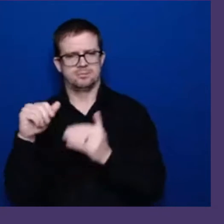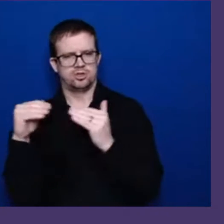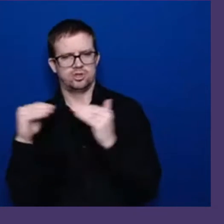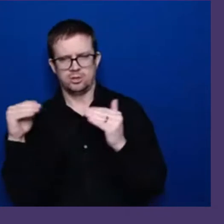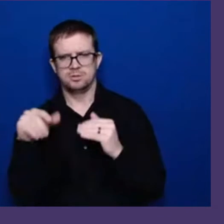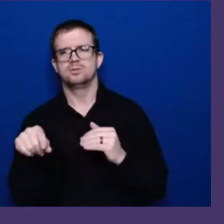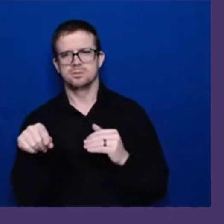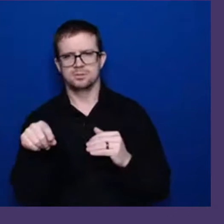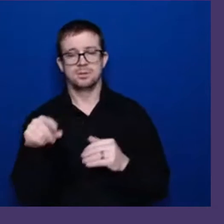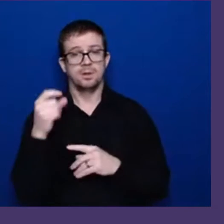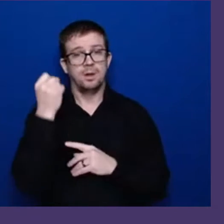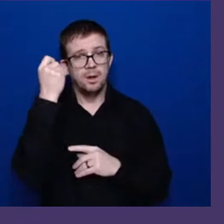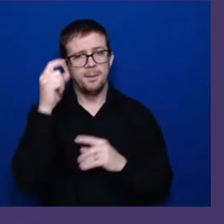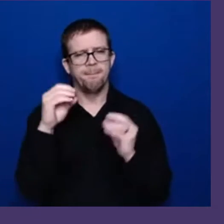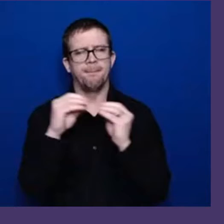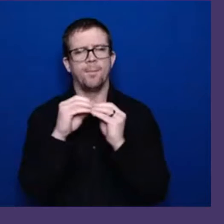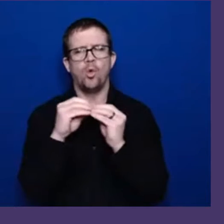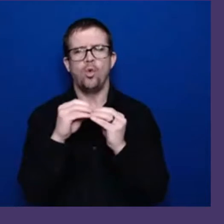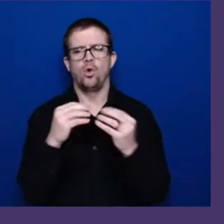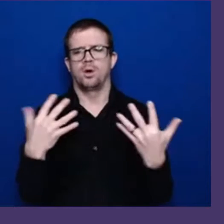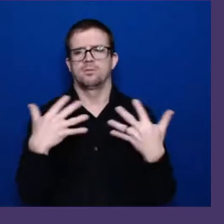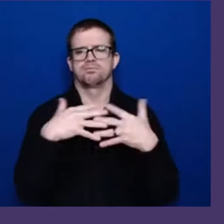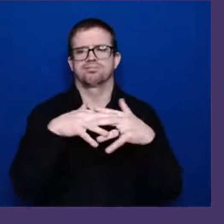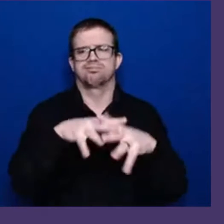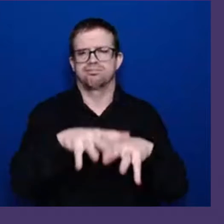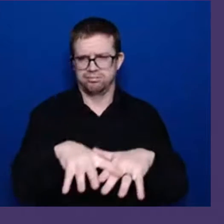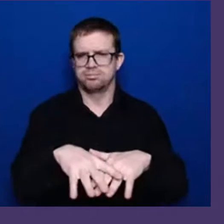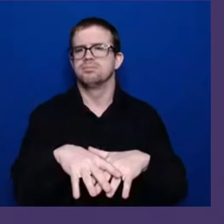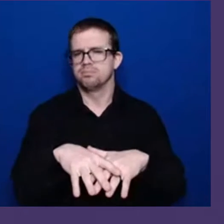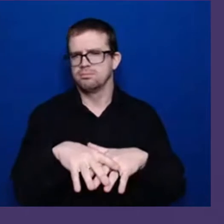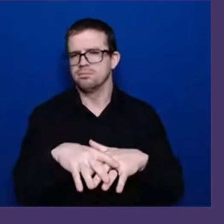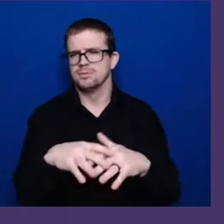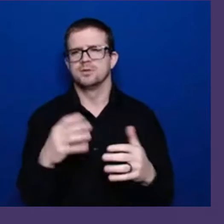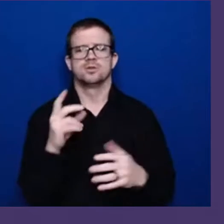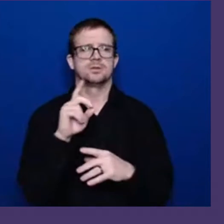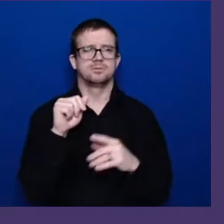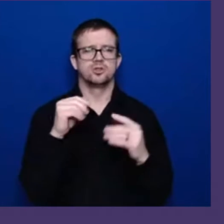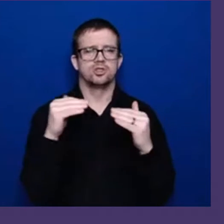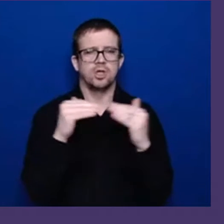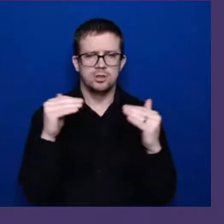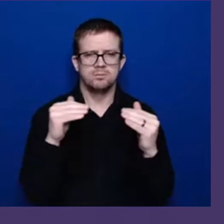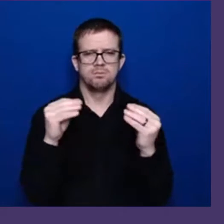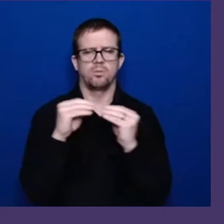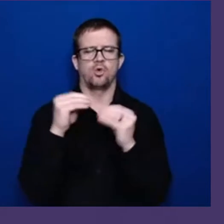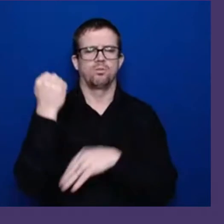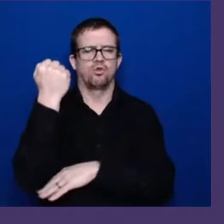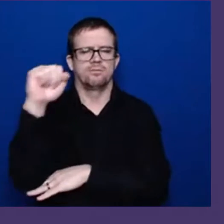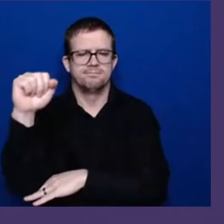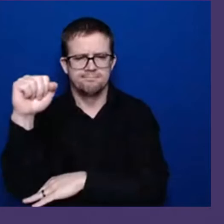disability justice within our larger movements. Ebele Okoli: Deborah, do want to give us your definition?